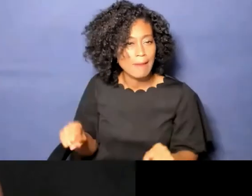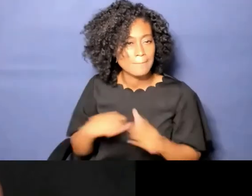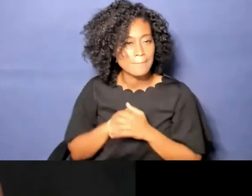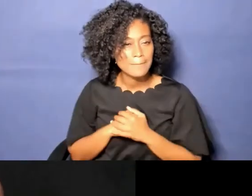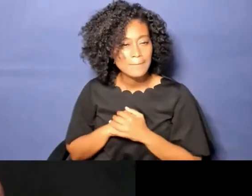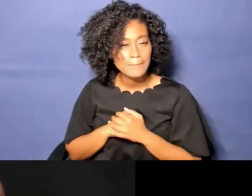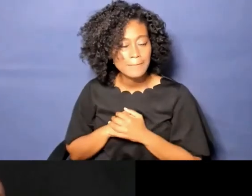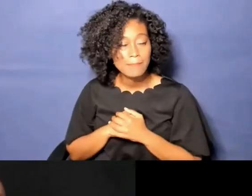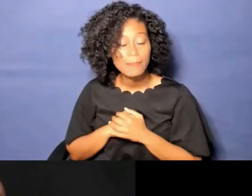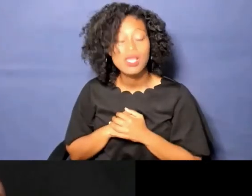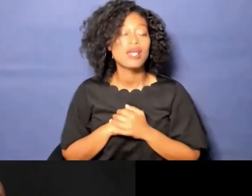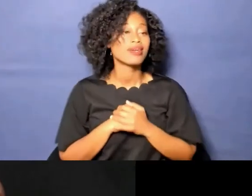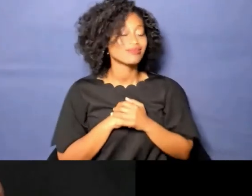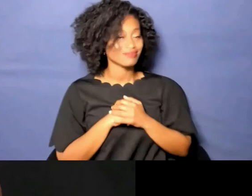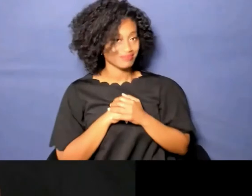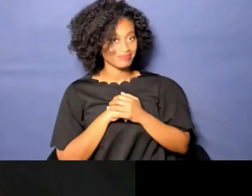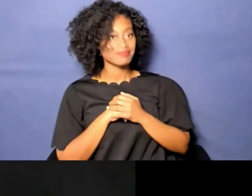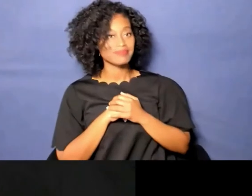We are in an incredibly,